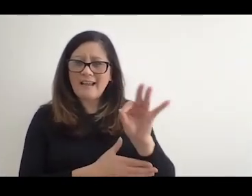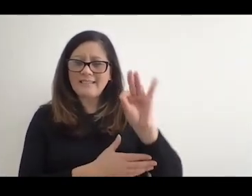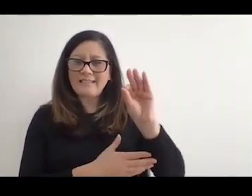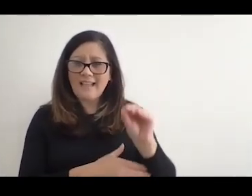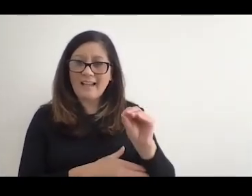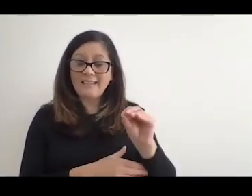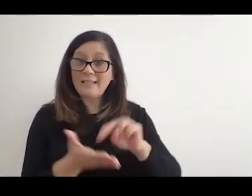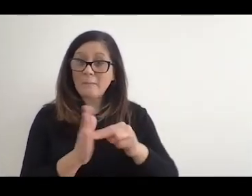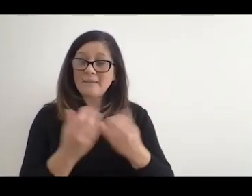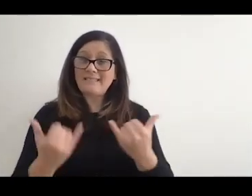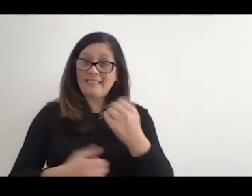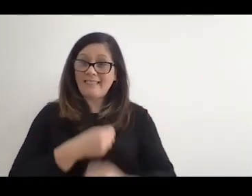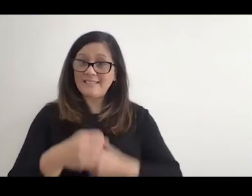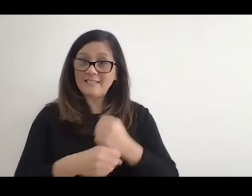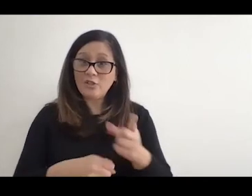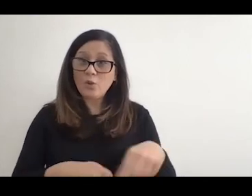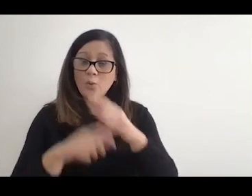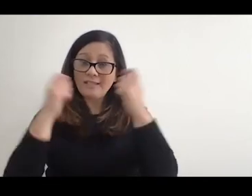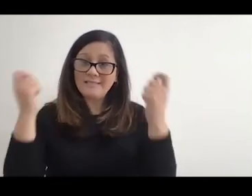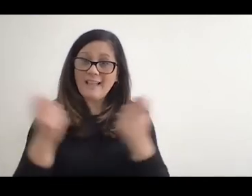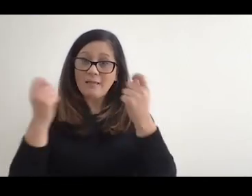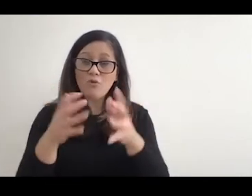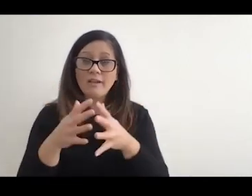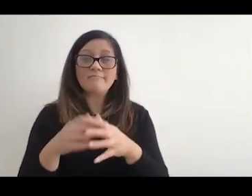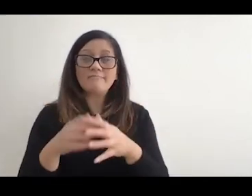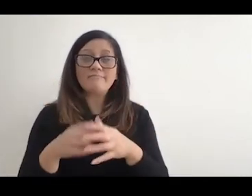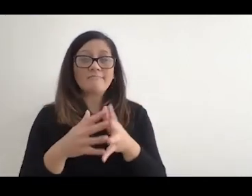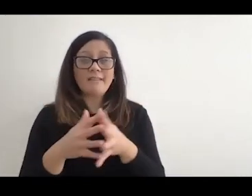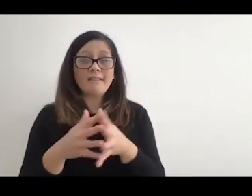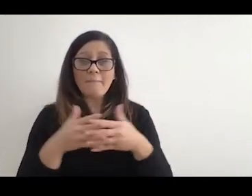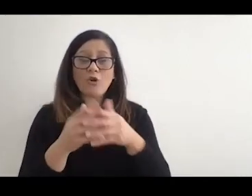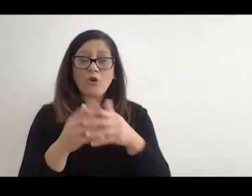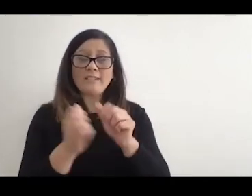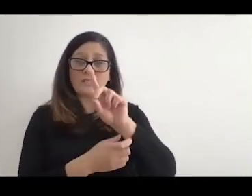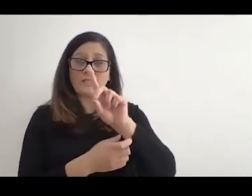the 30th anniversary of the ADA.